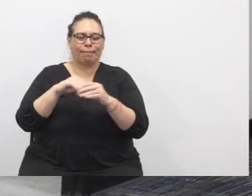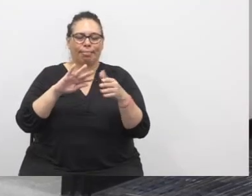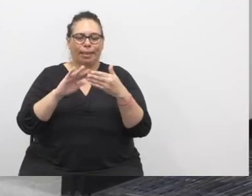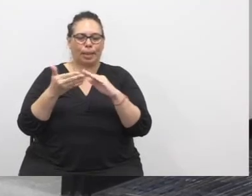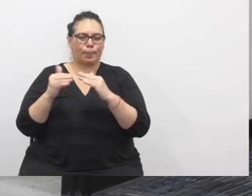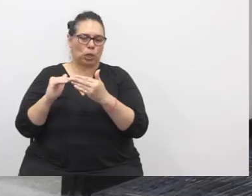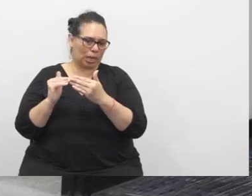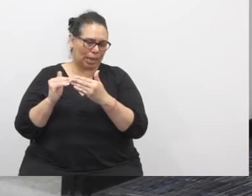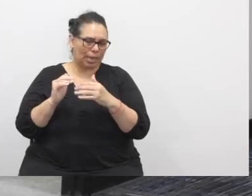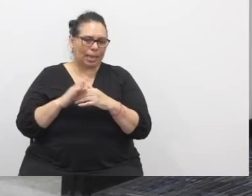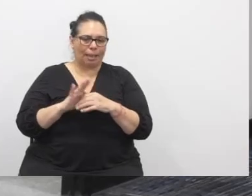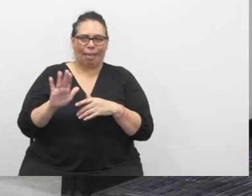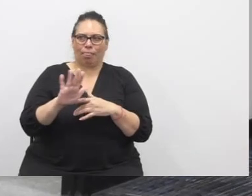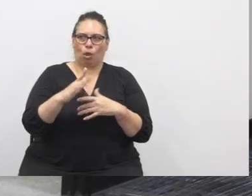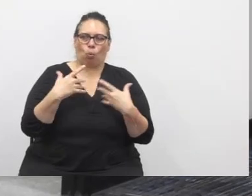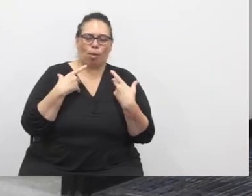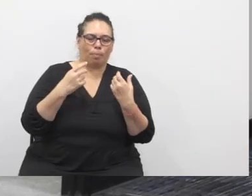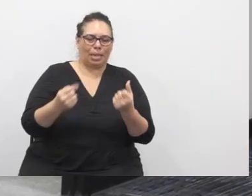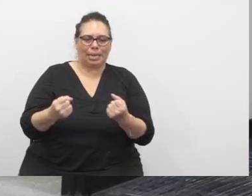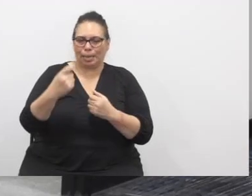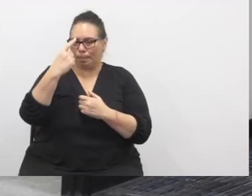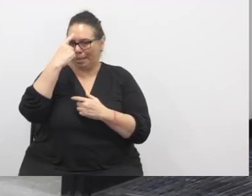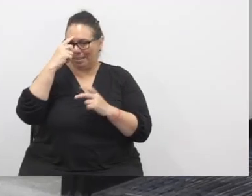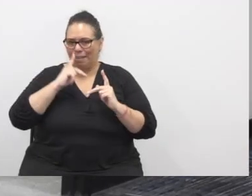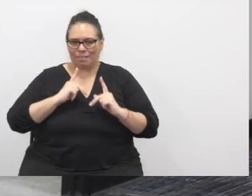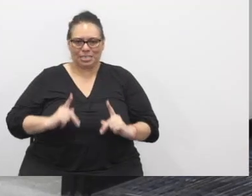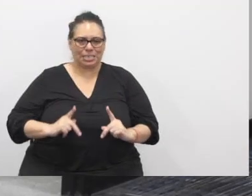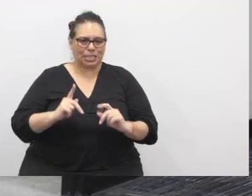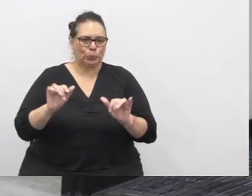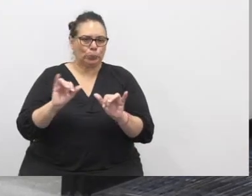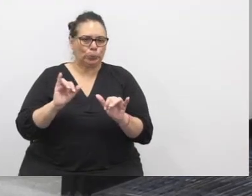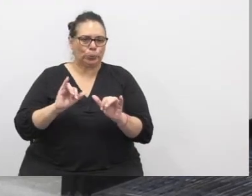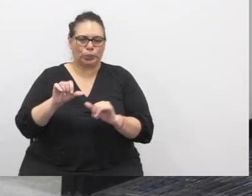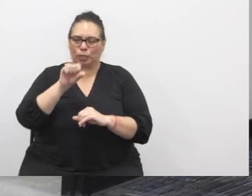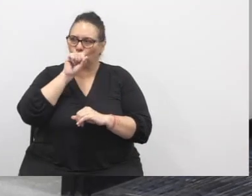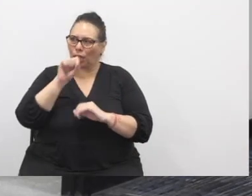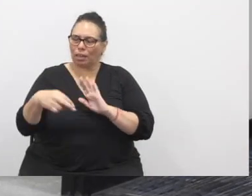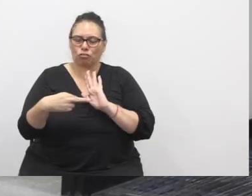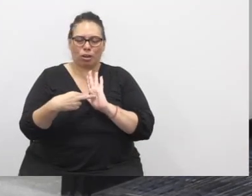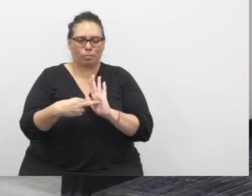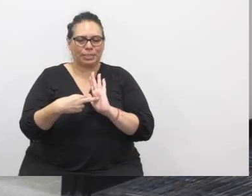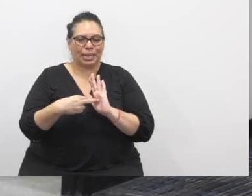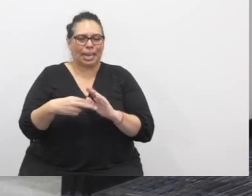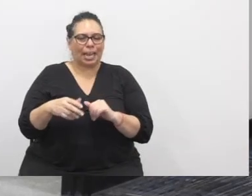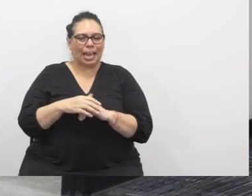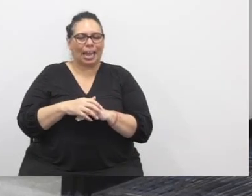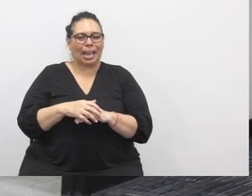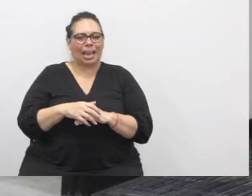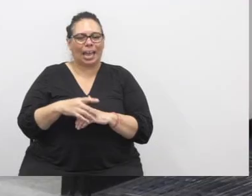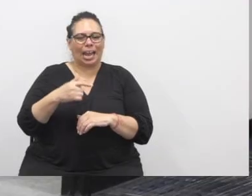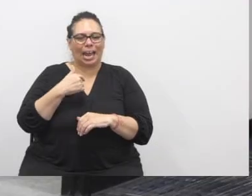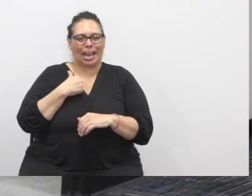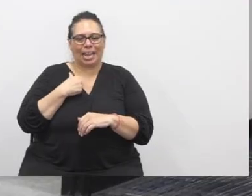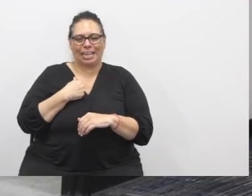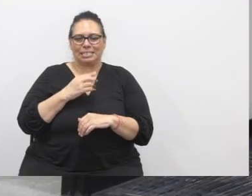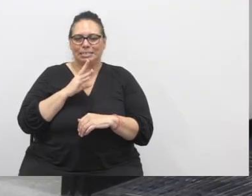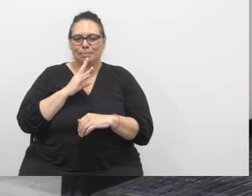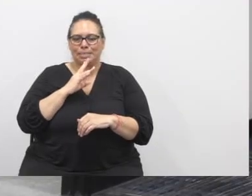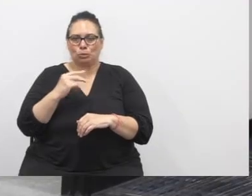and their wellbeing as mentally and physically as well. So I loved representing it. And also since I am bilingual, I speak English and Spanish,